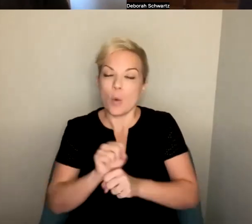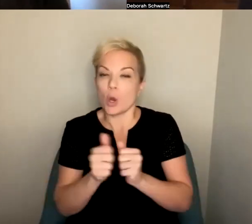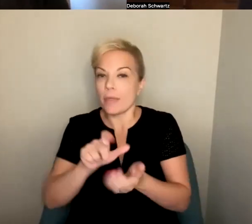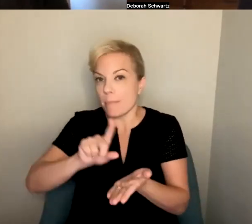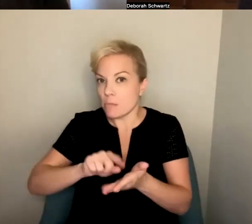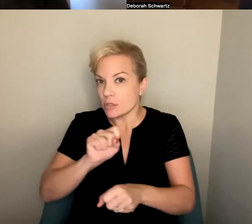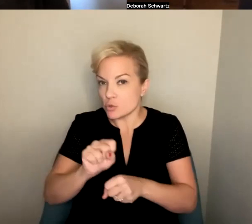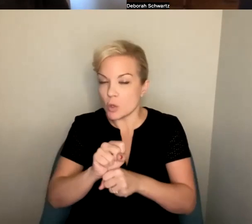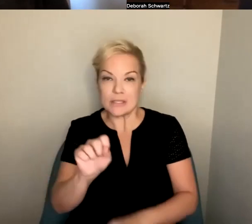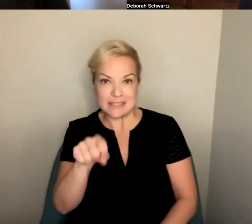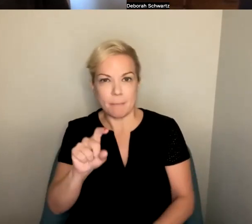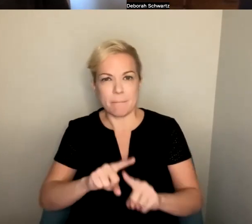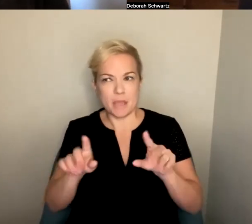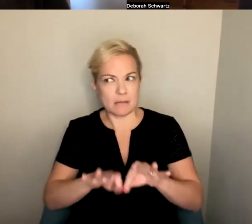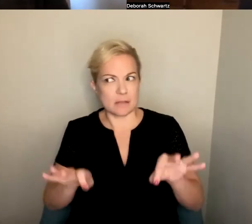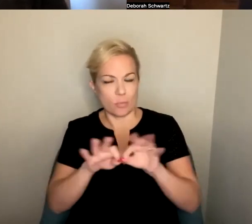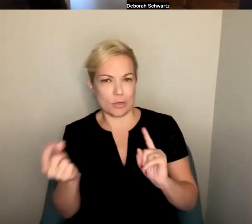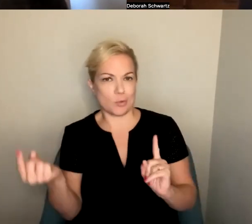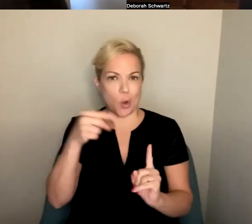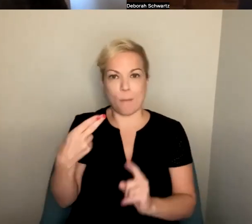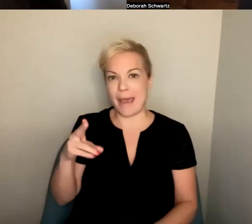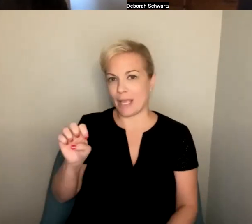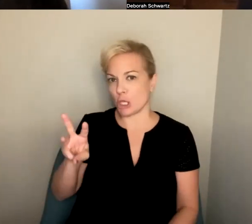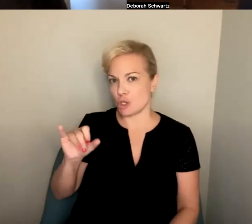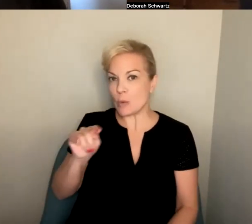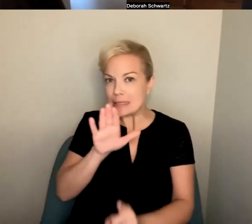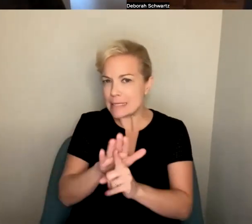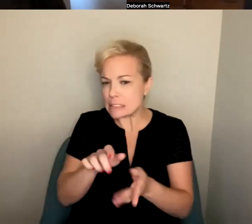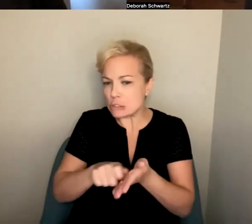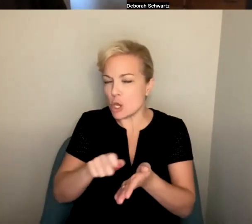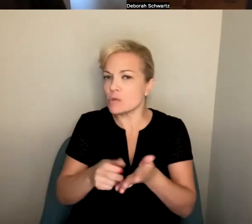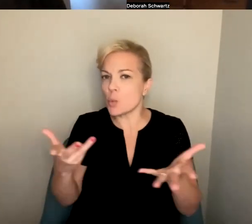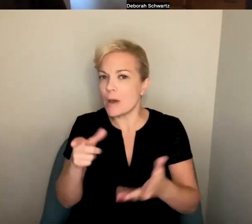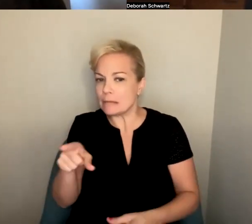see what Hewitt wrote in his notes, what did he take out, what did he include, what did he omit,